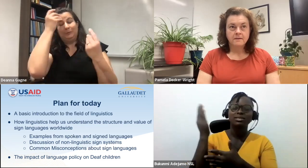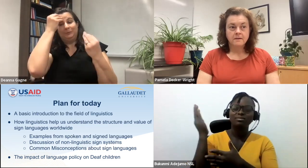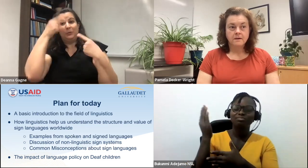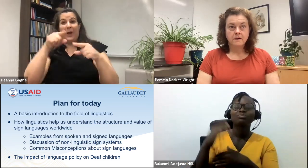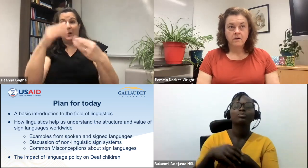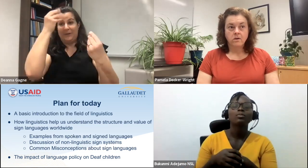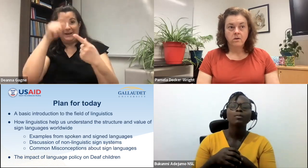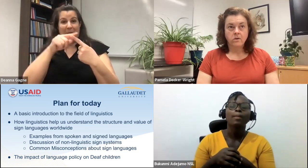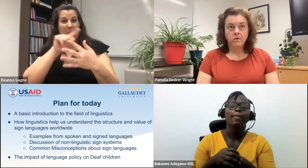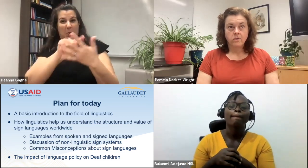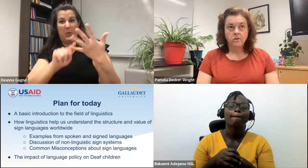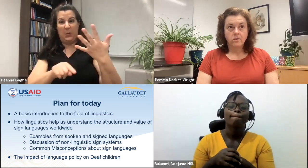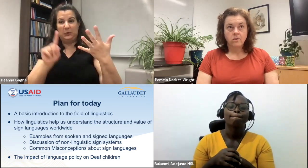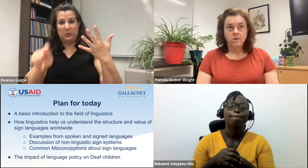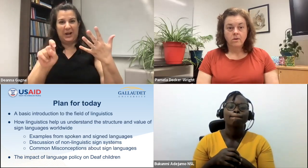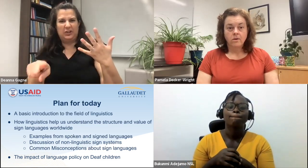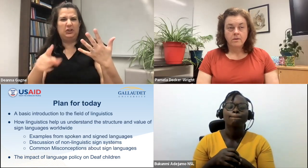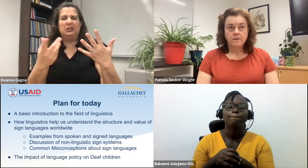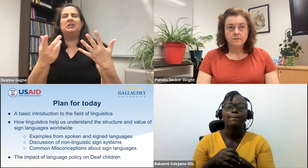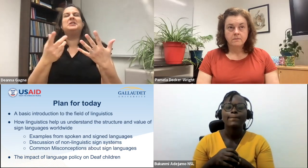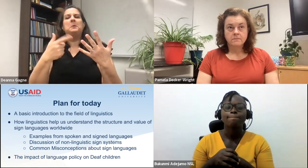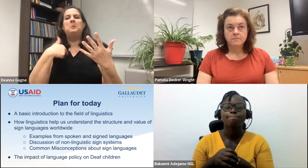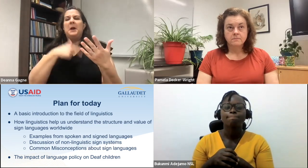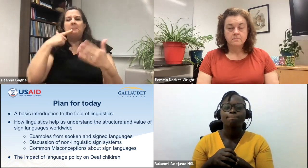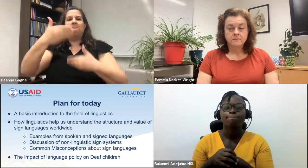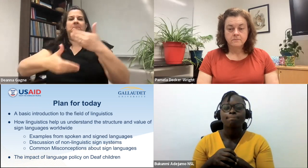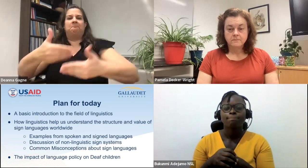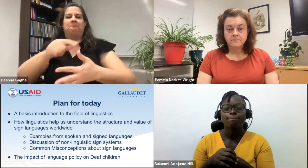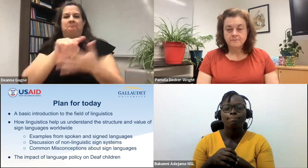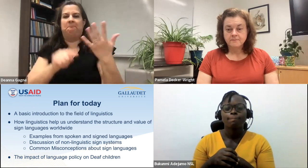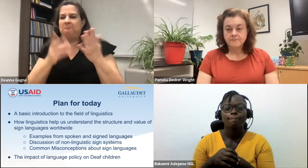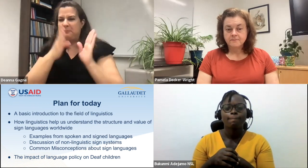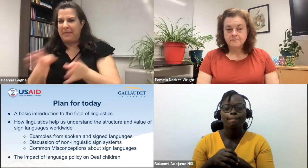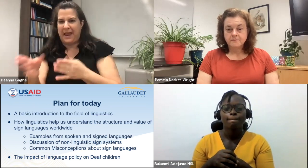great. So we want you to be considering these questions throughout the presentation.